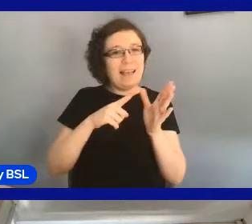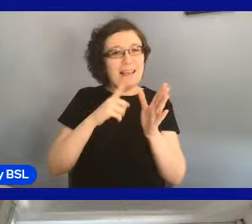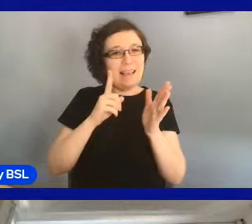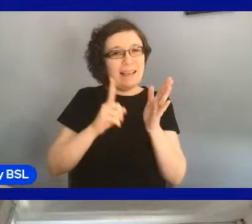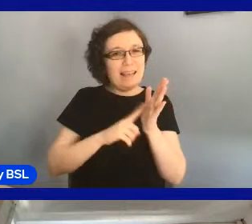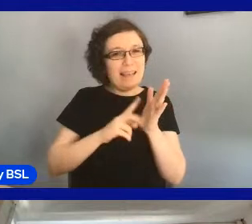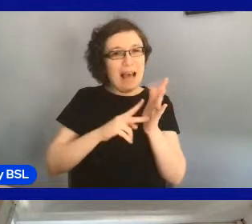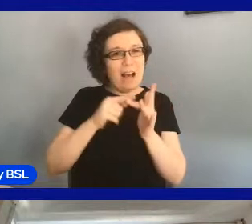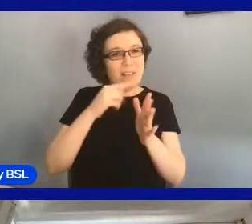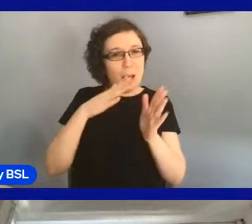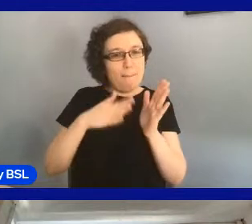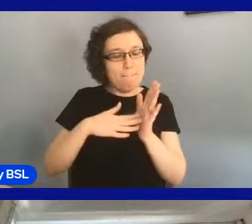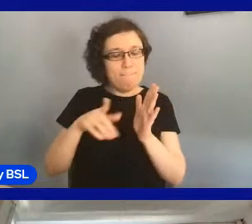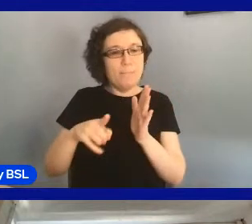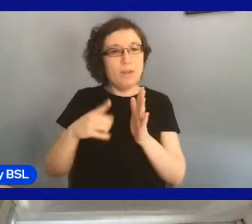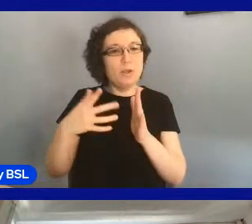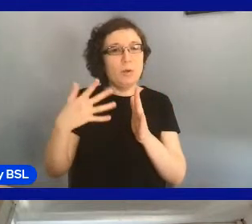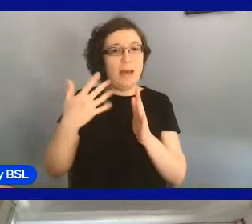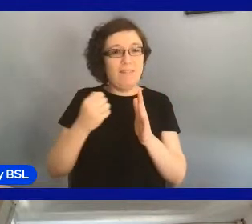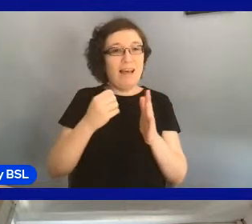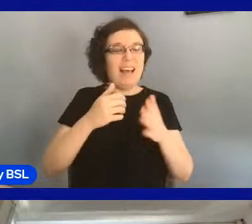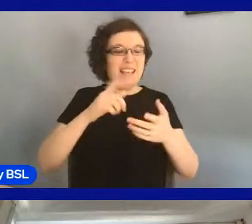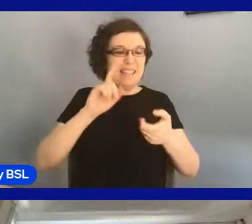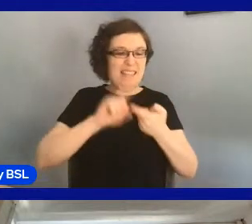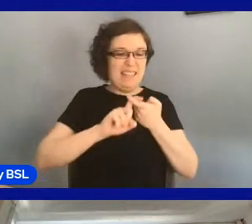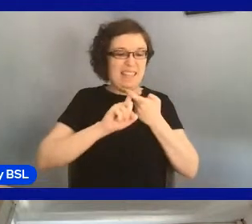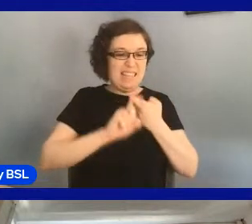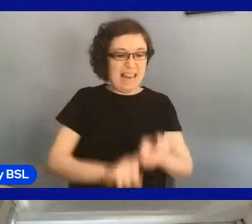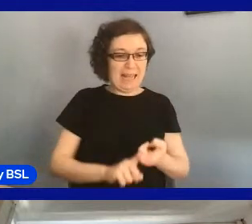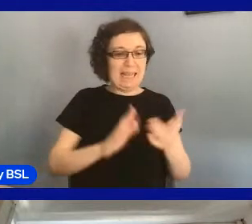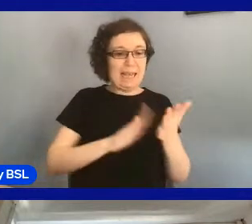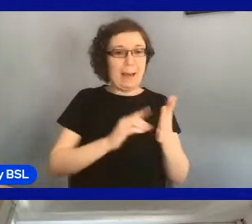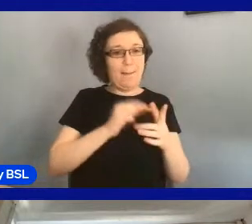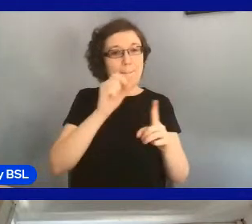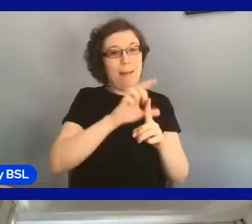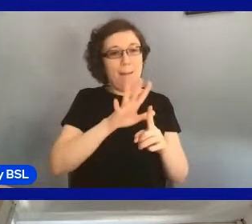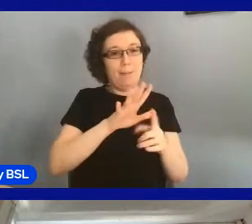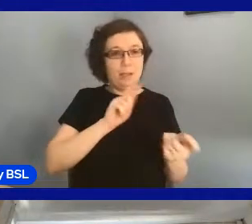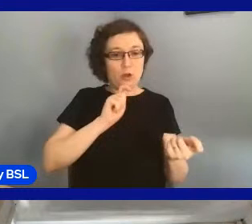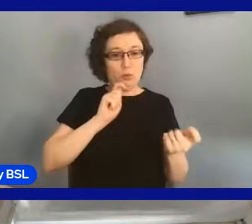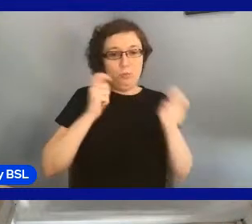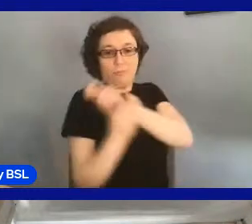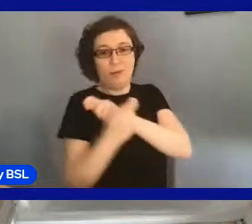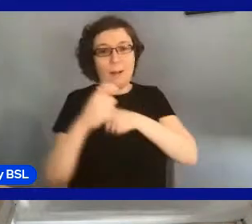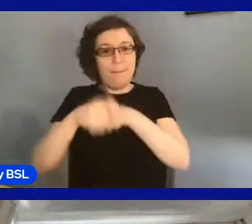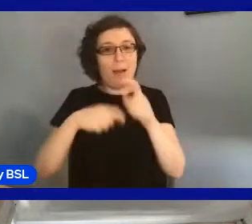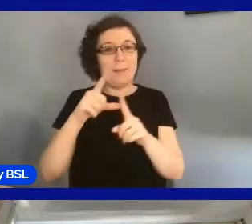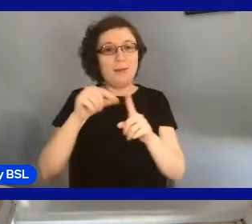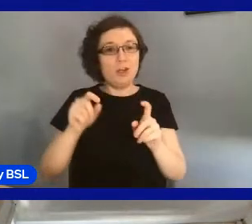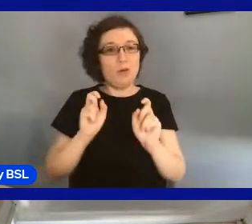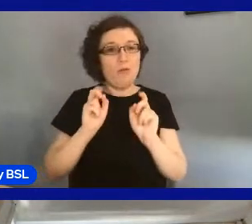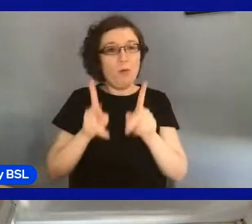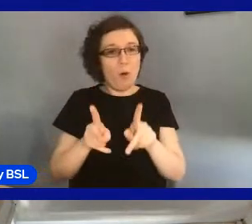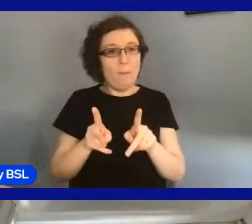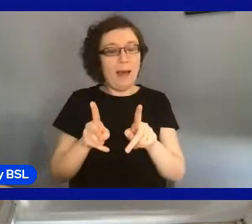take our static mapping, digitise it in a scalable format and the level of detail that lots of platforms can't.